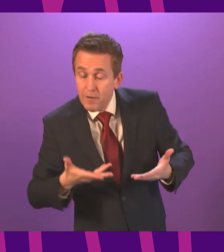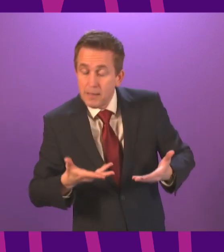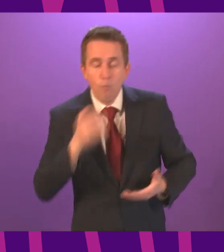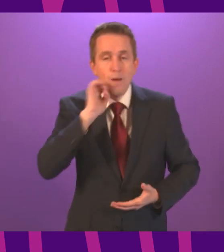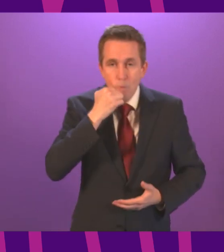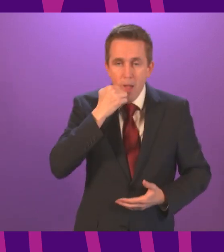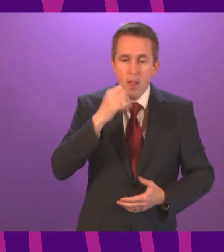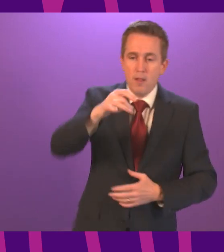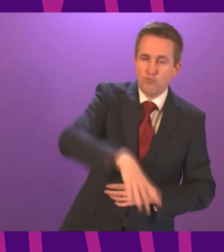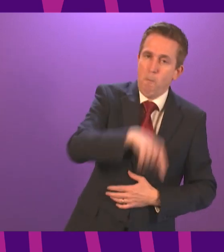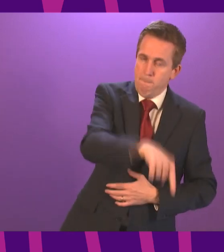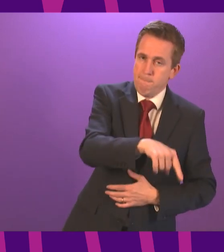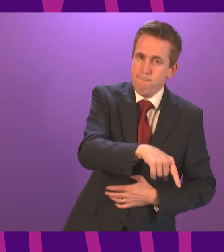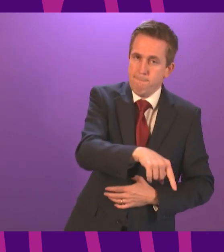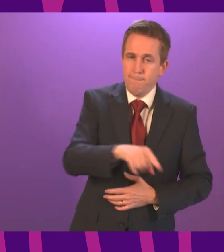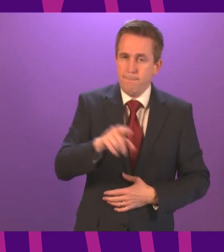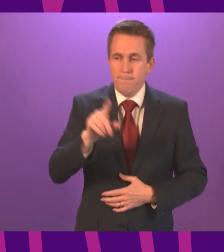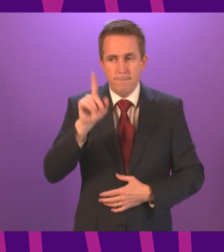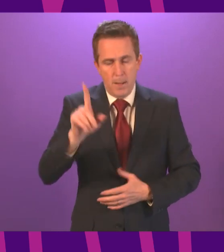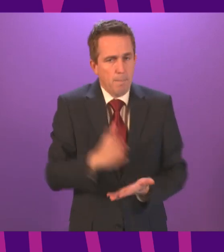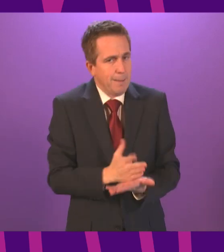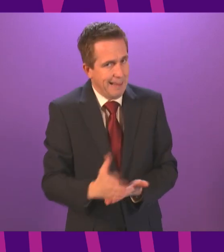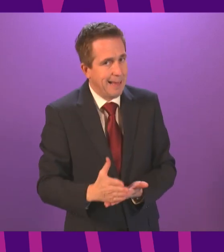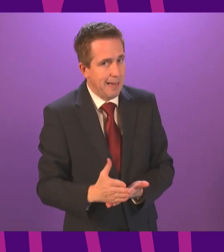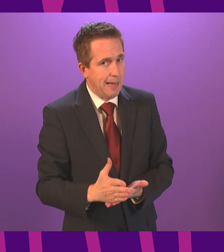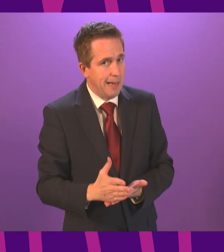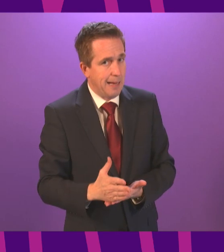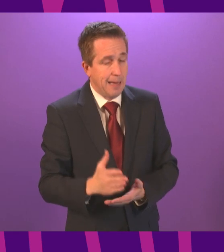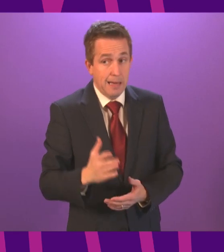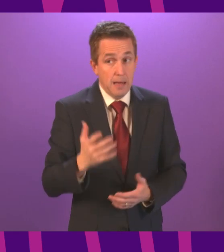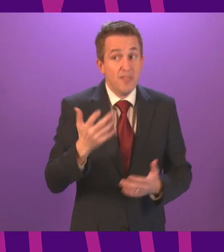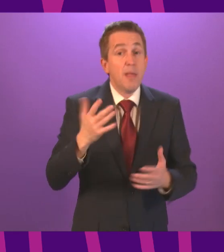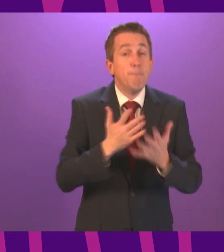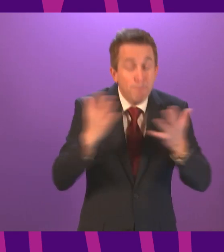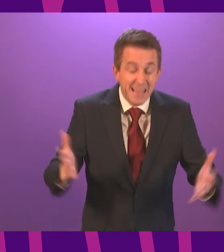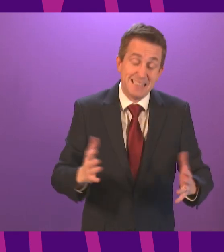What is beyond any doubt is the looming threat to Scotland of the end of the Brexit transition